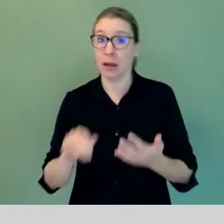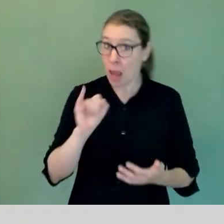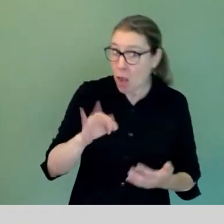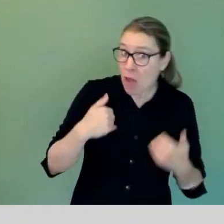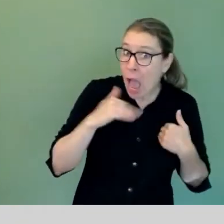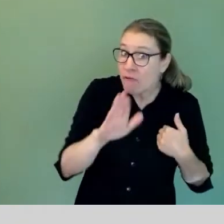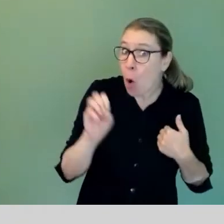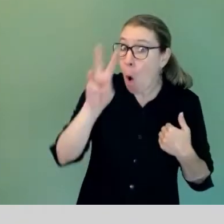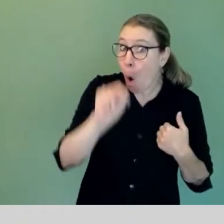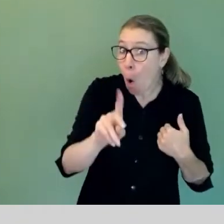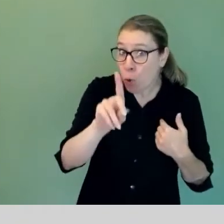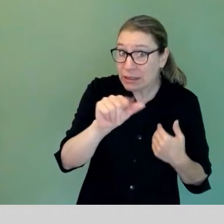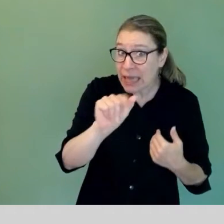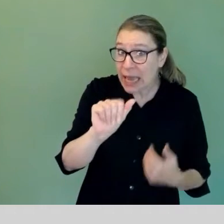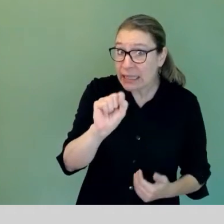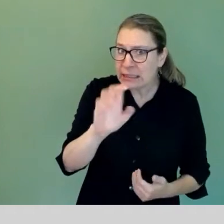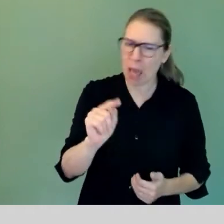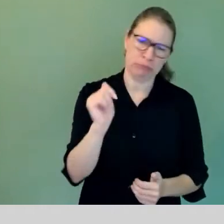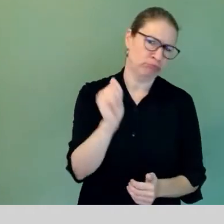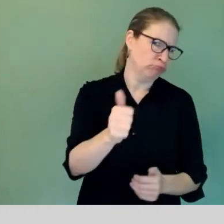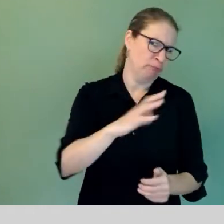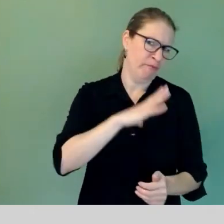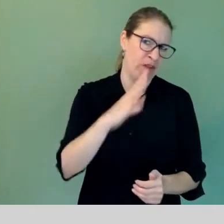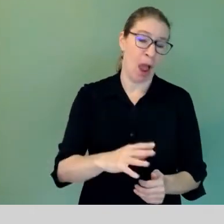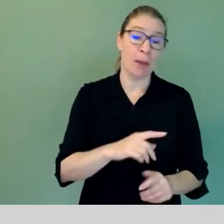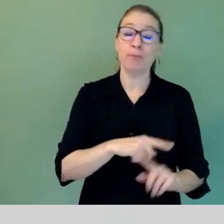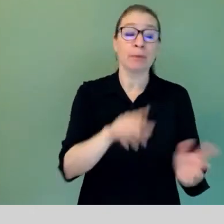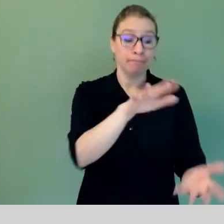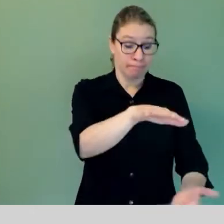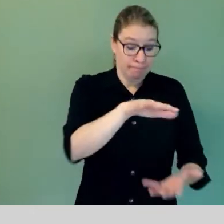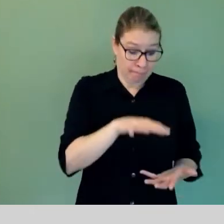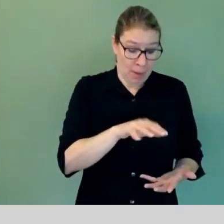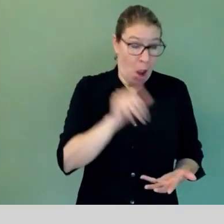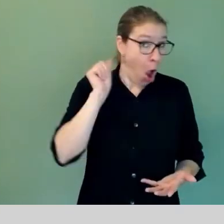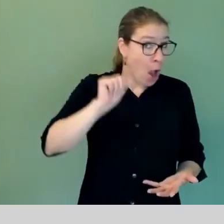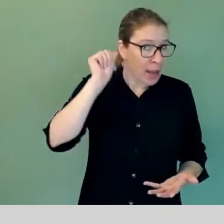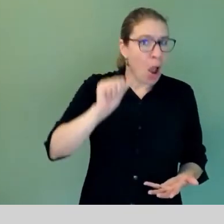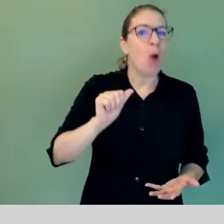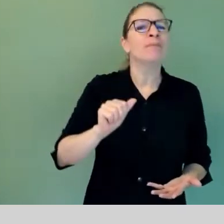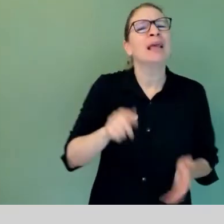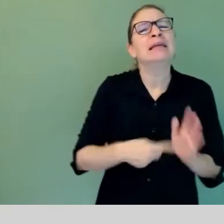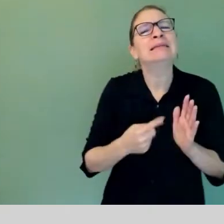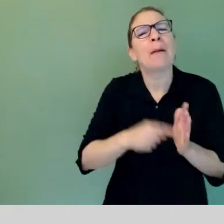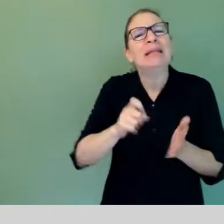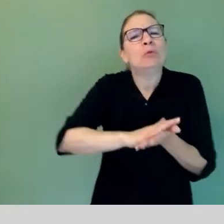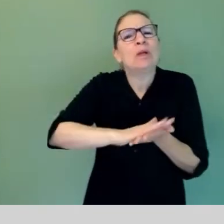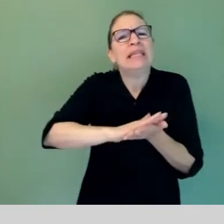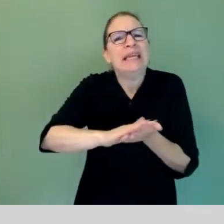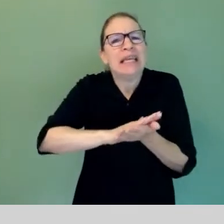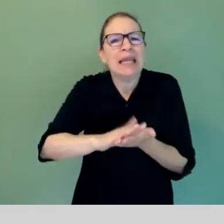If you have your own dataset, you can use that as well. But once you have the audio, you know, there's some of cleaning sometimes, you know,